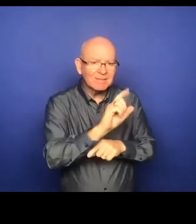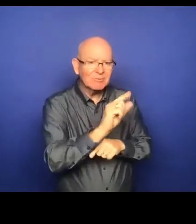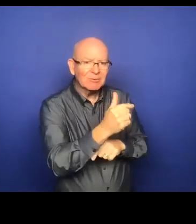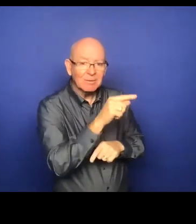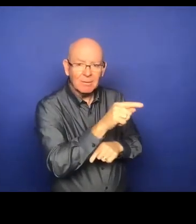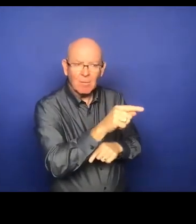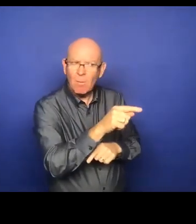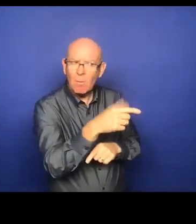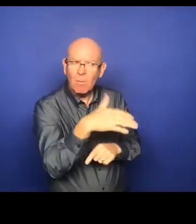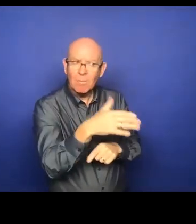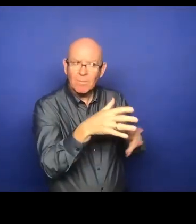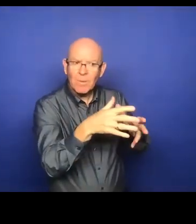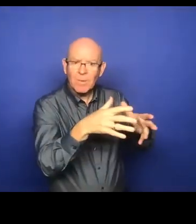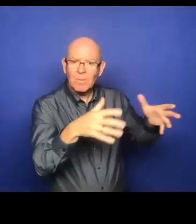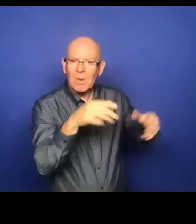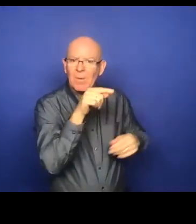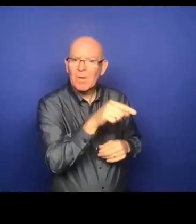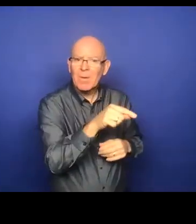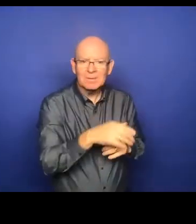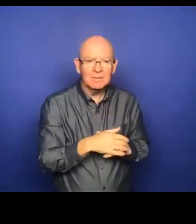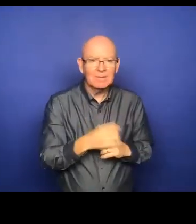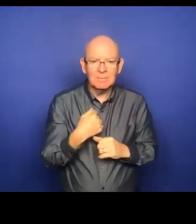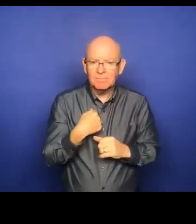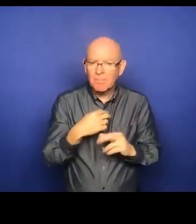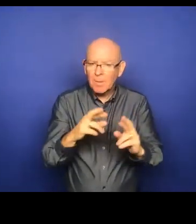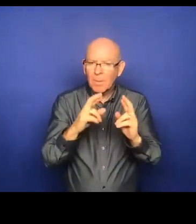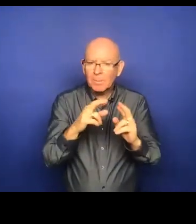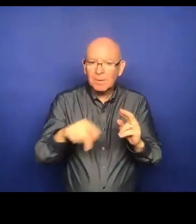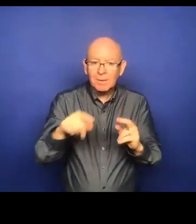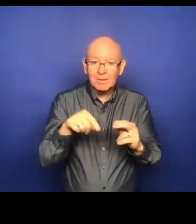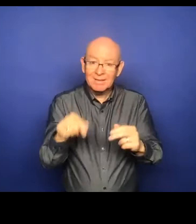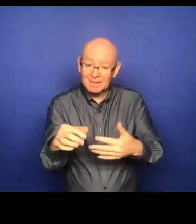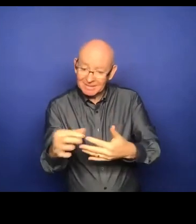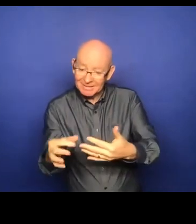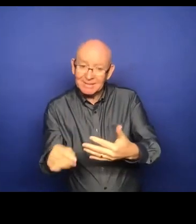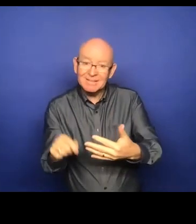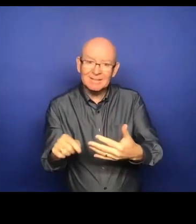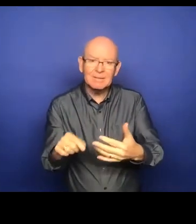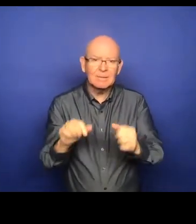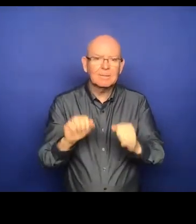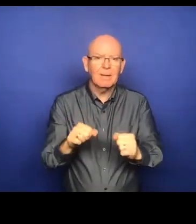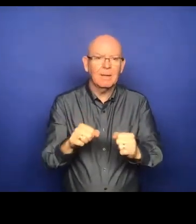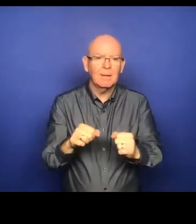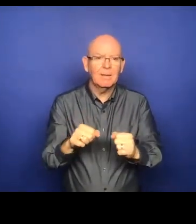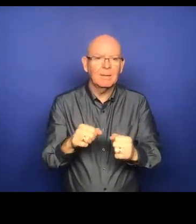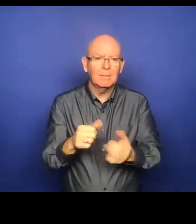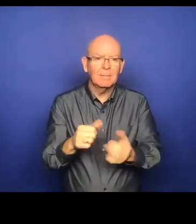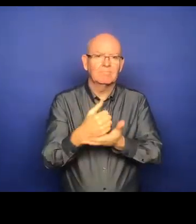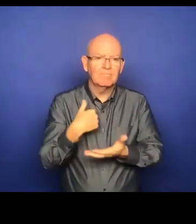provided additional and very strong evidence of the need for data disaggregation to determine whether the rights of persons with disabilities